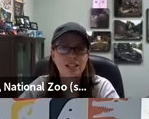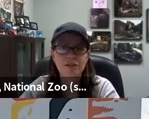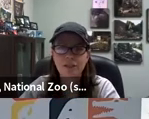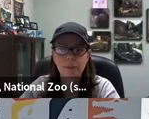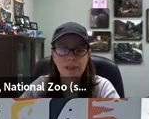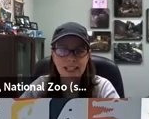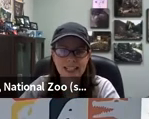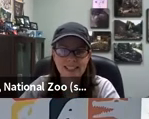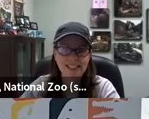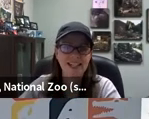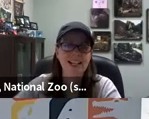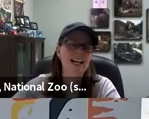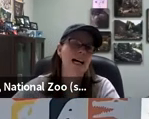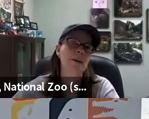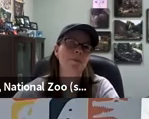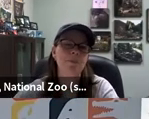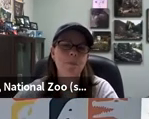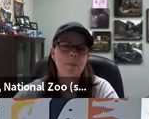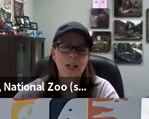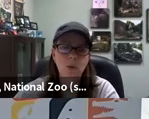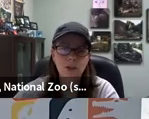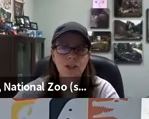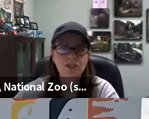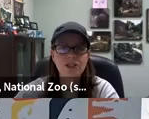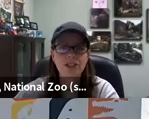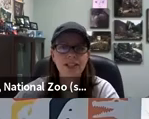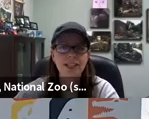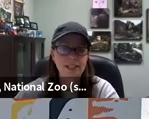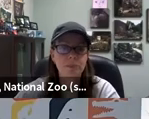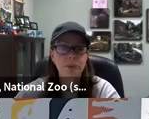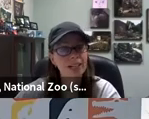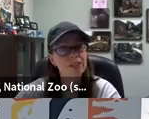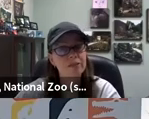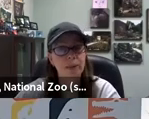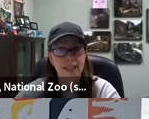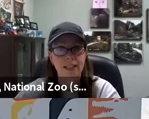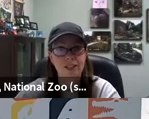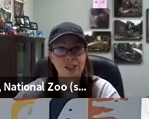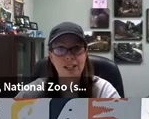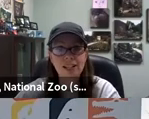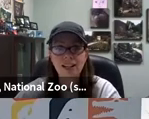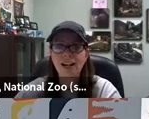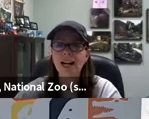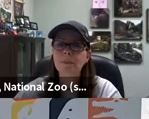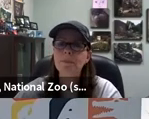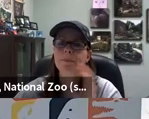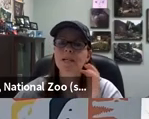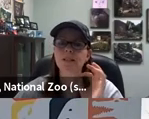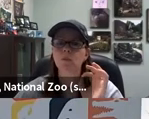of different plants. But horticulture,